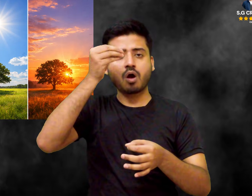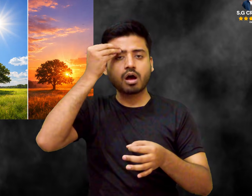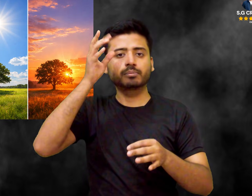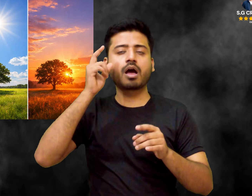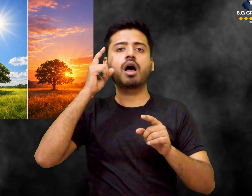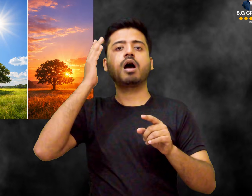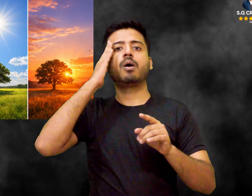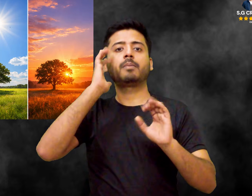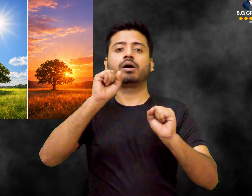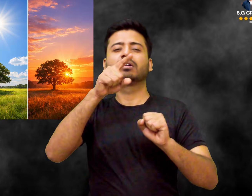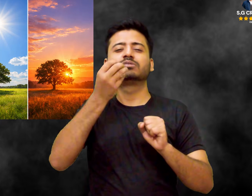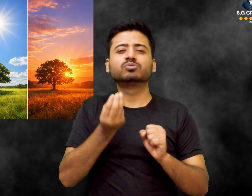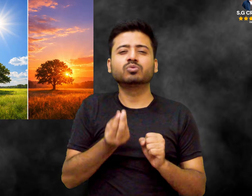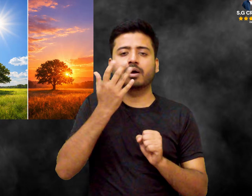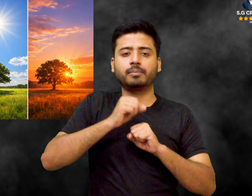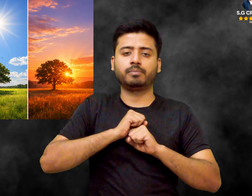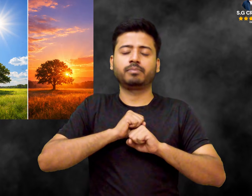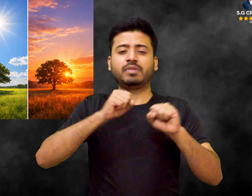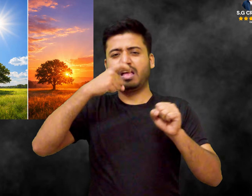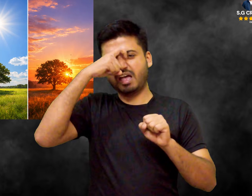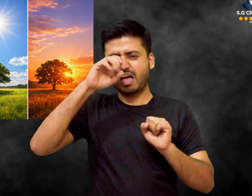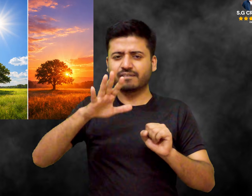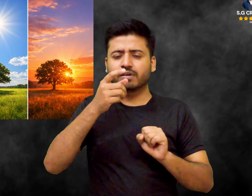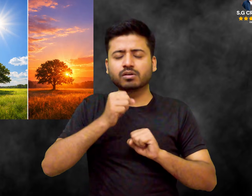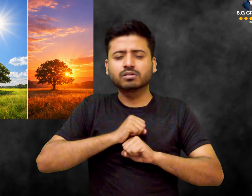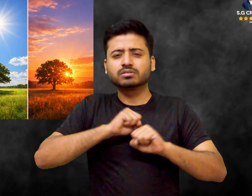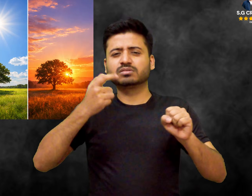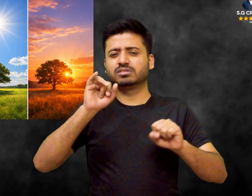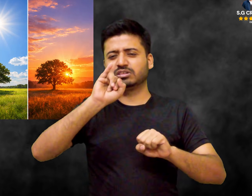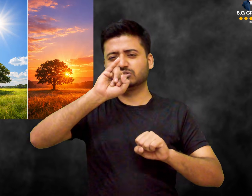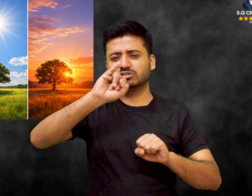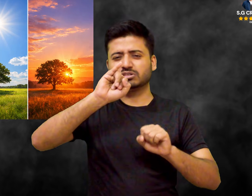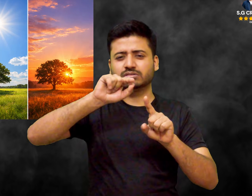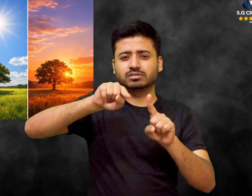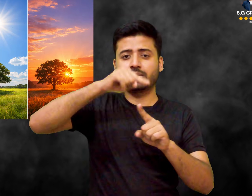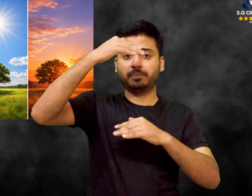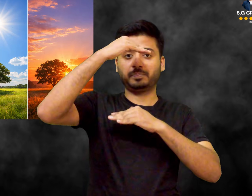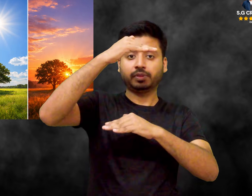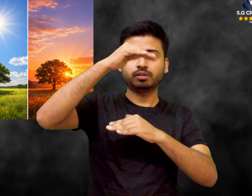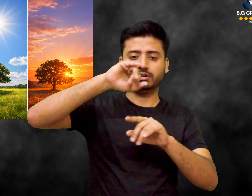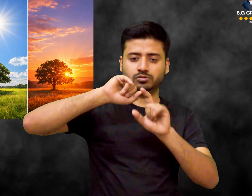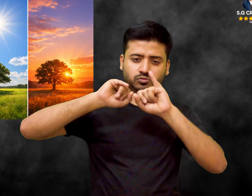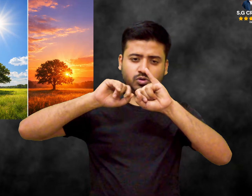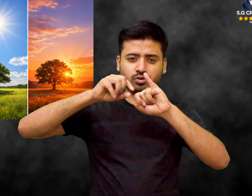ricketetts in children and osteoporosis or fractures in adults. Immune system support.